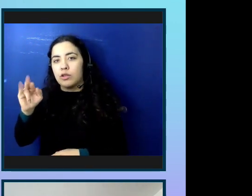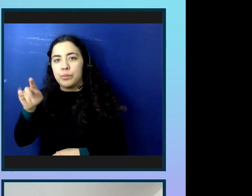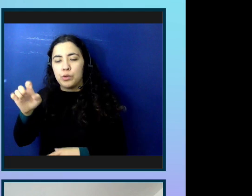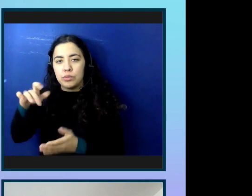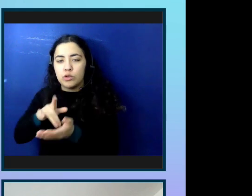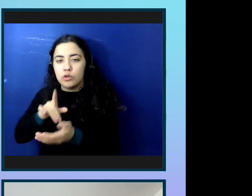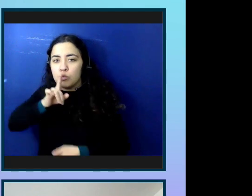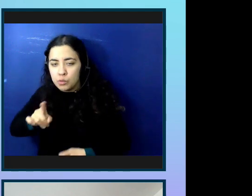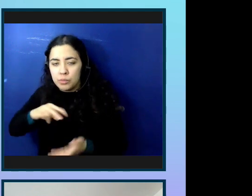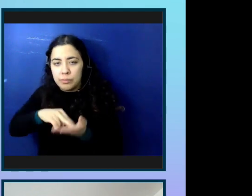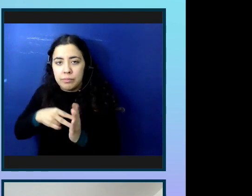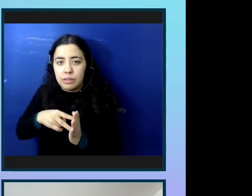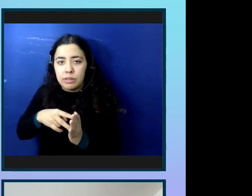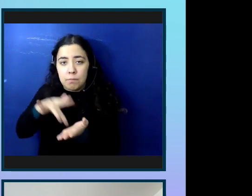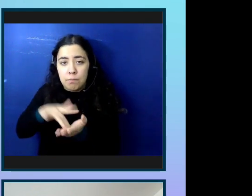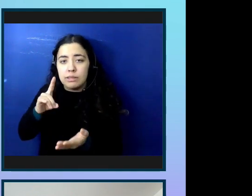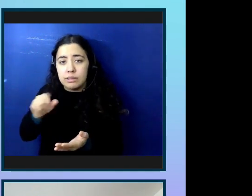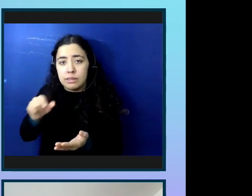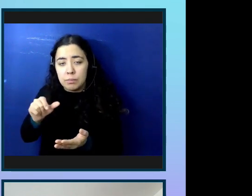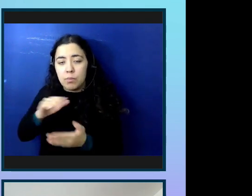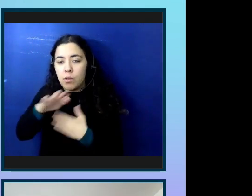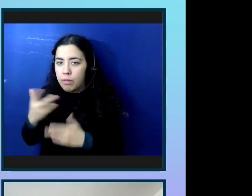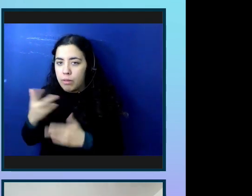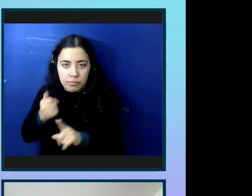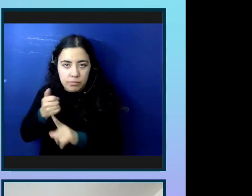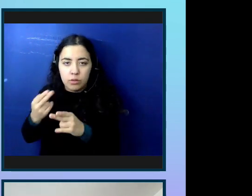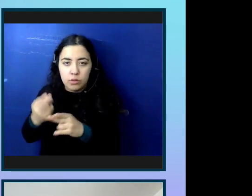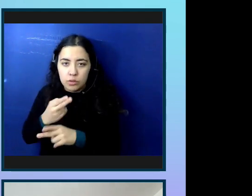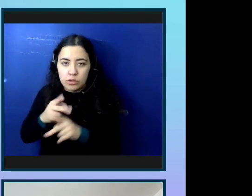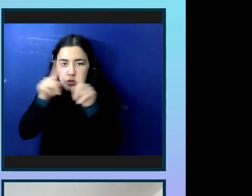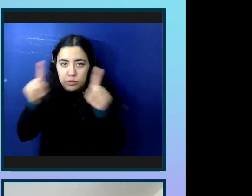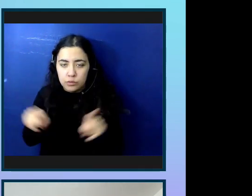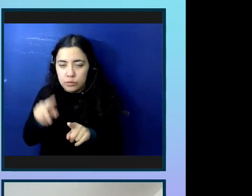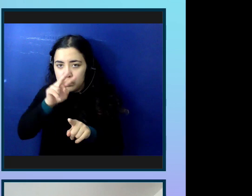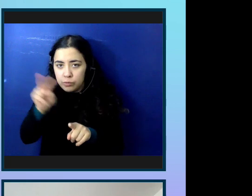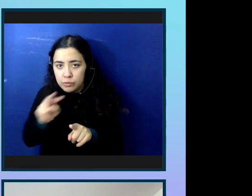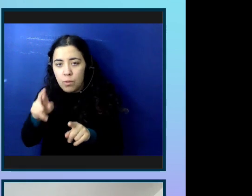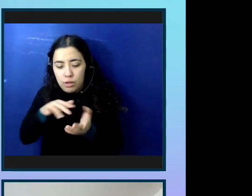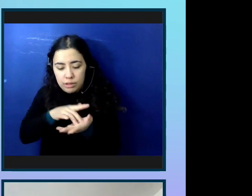all folks using screen readers or keyboards are actually able to interact with it and they know that there's actually a button there.